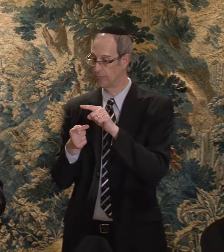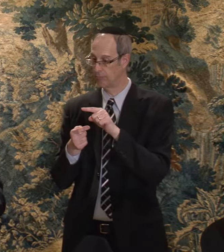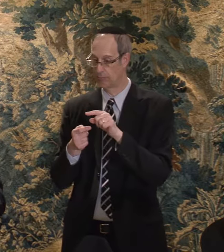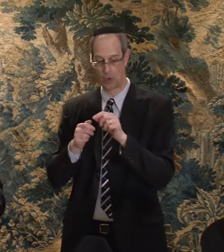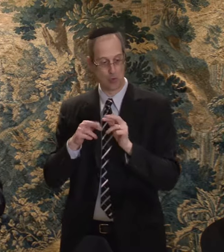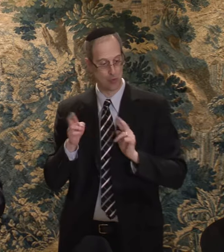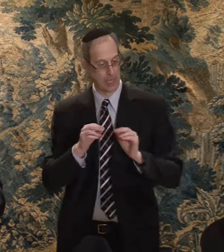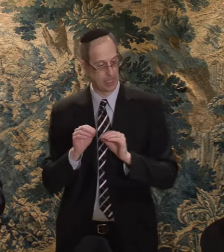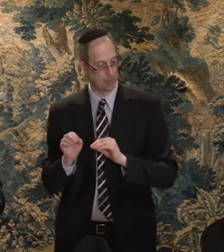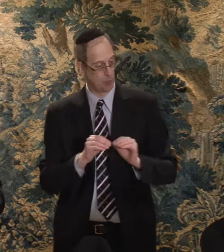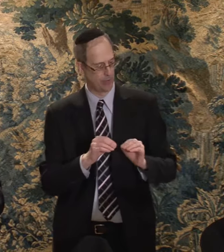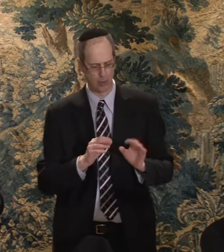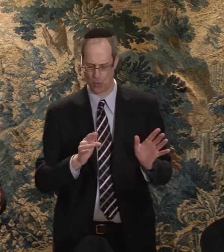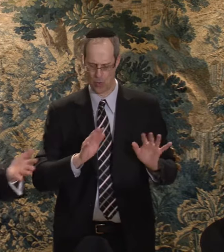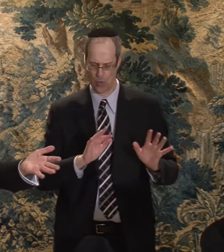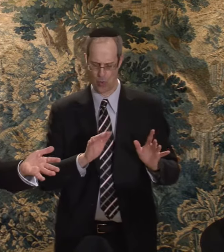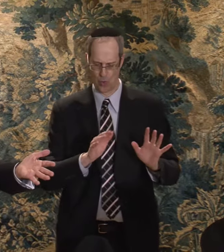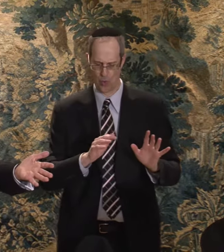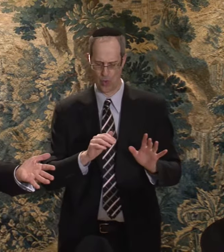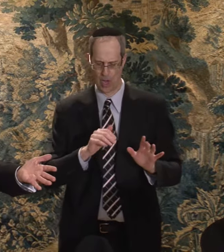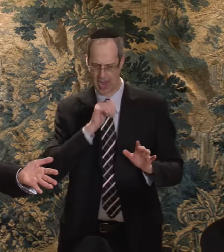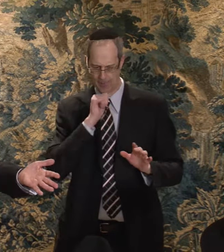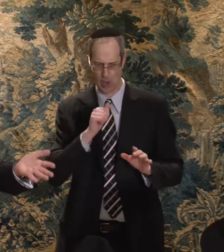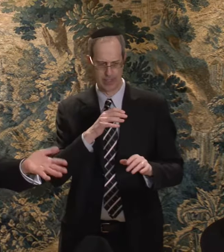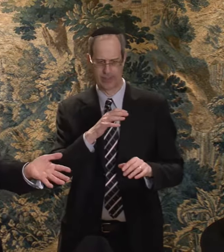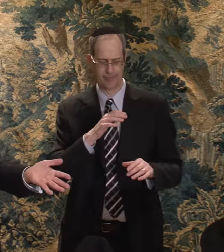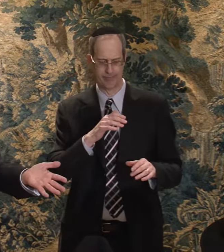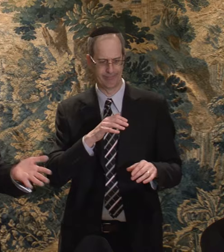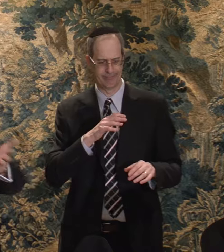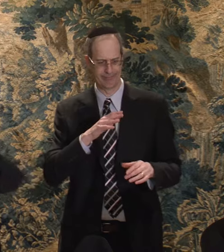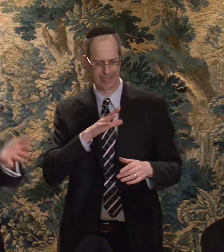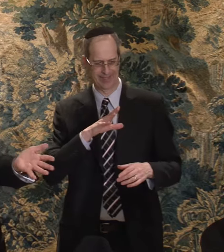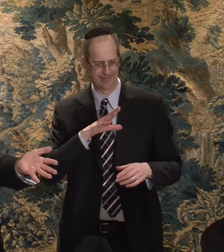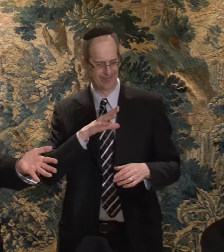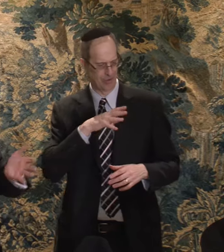show them I'm not gonna take rush Watts place he's alive I wouldn't dare sit